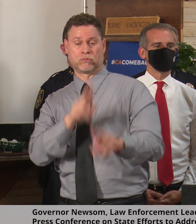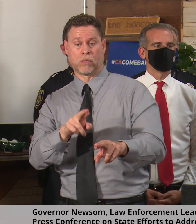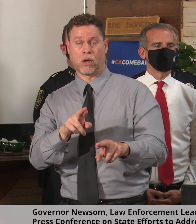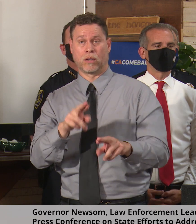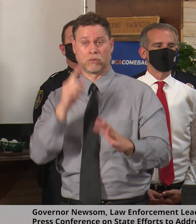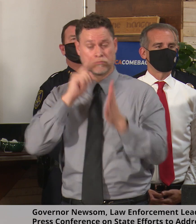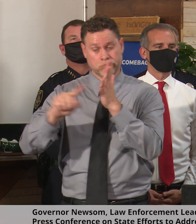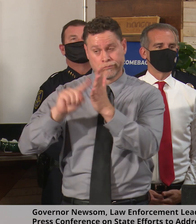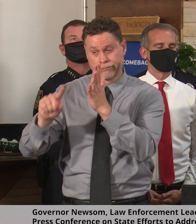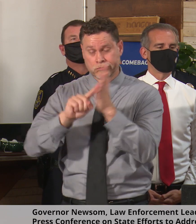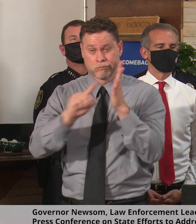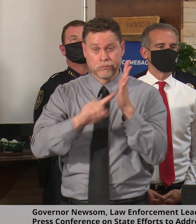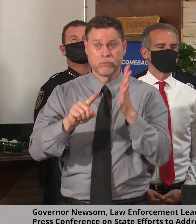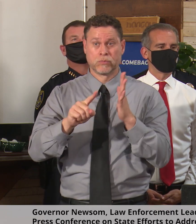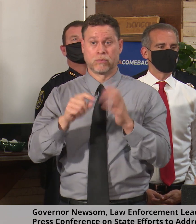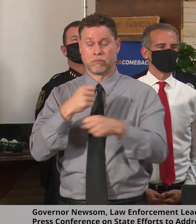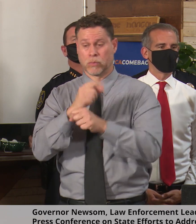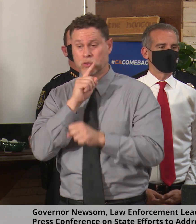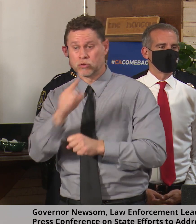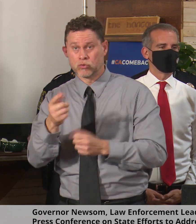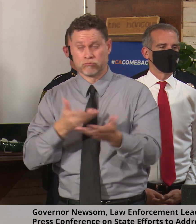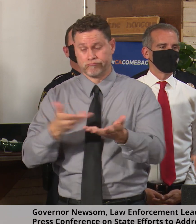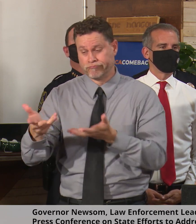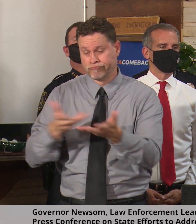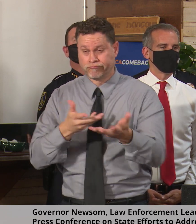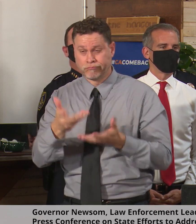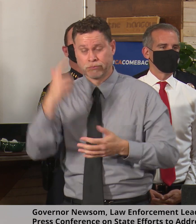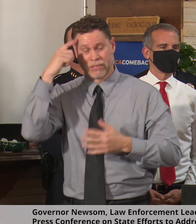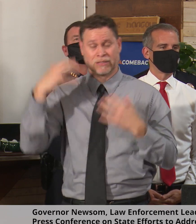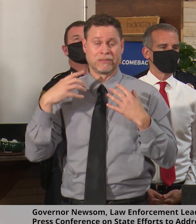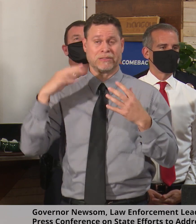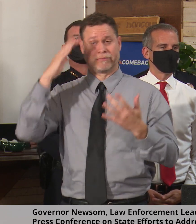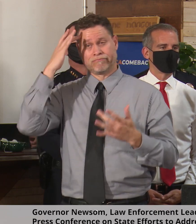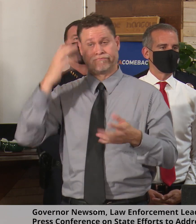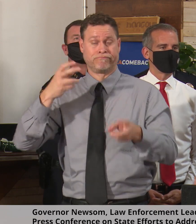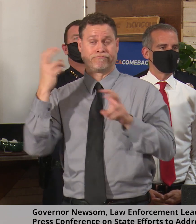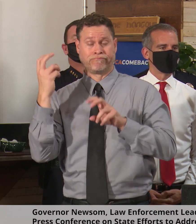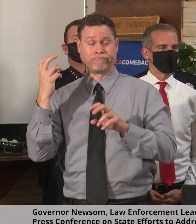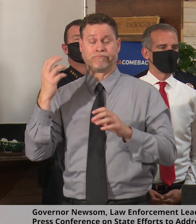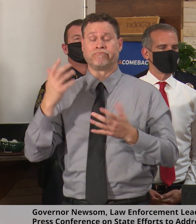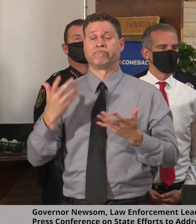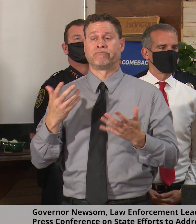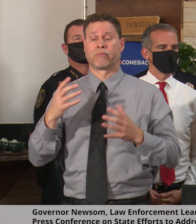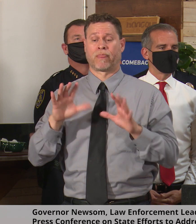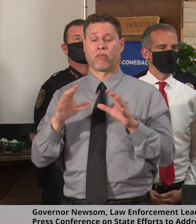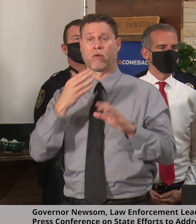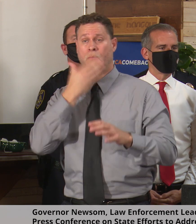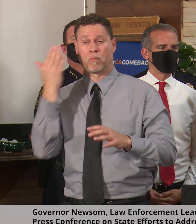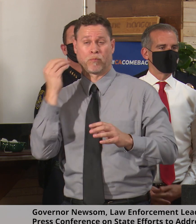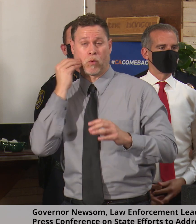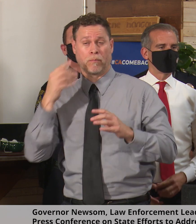checks and maybe dealing with the mentally ill and our houseless population. What we can do there is